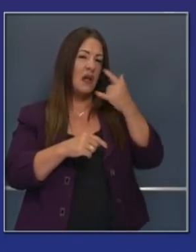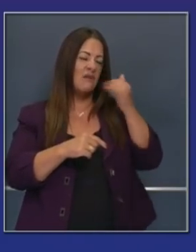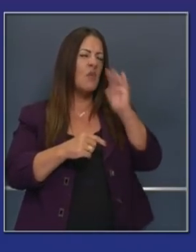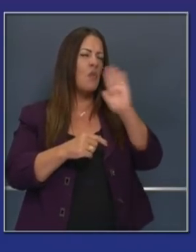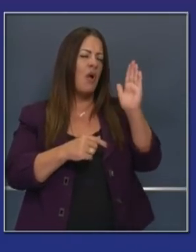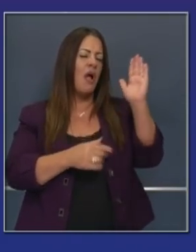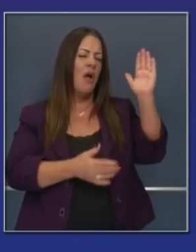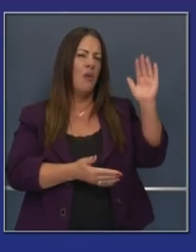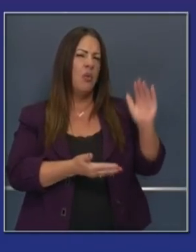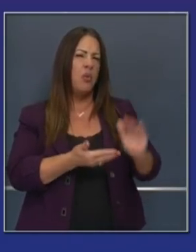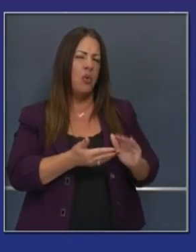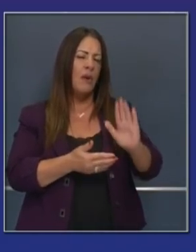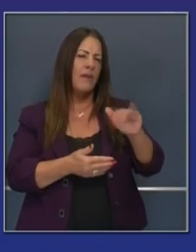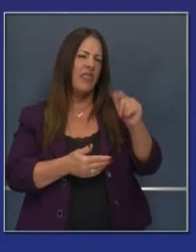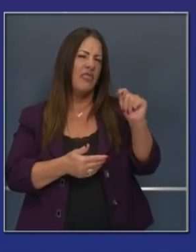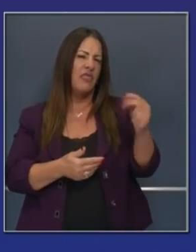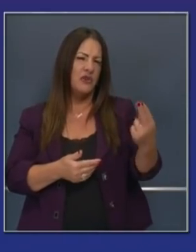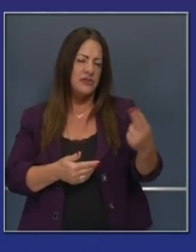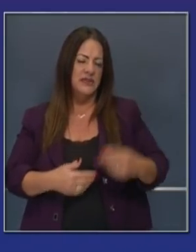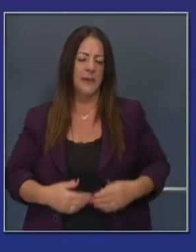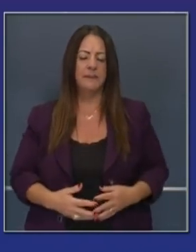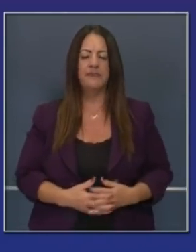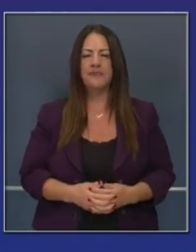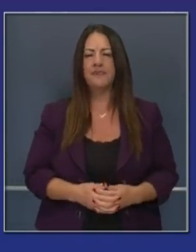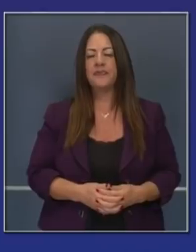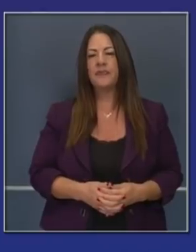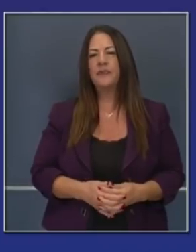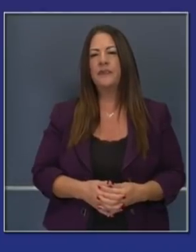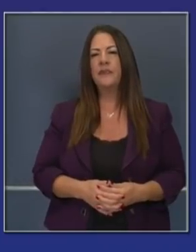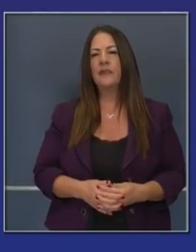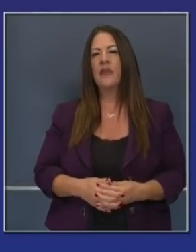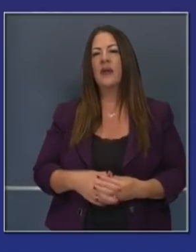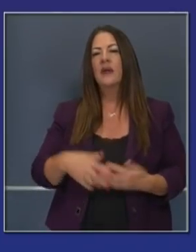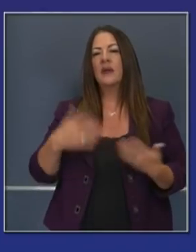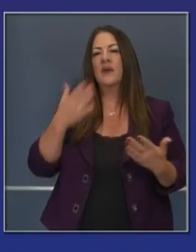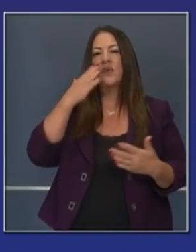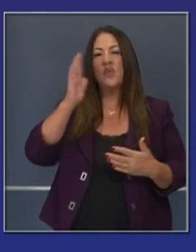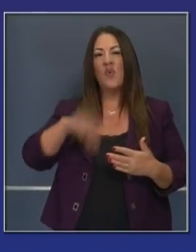NORTHERN CALIFORNIA EARLIER THAN IN SOUTHERN CALIFORNIA AND SUBSTANTIAL REDUCTIONS IN WIND